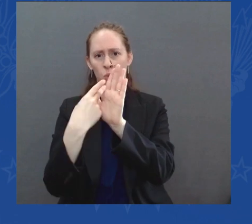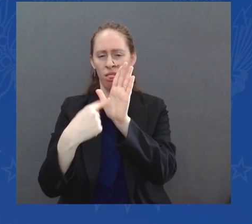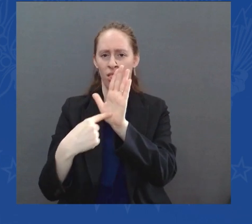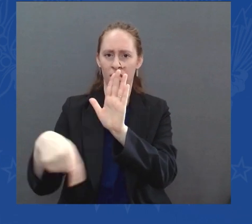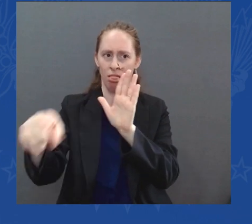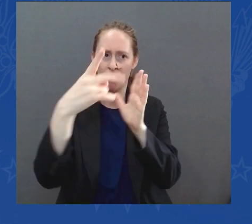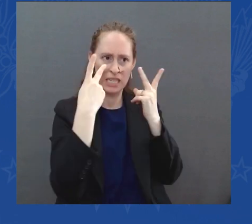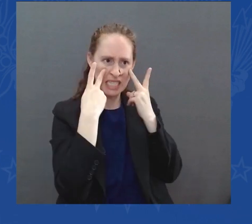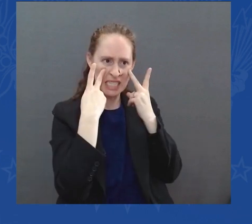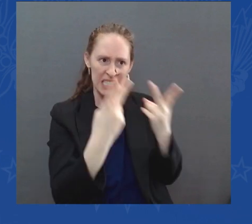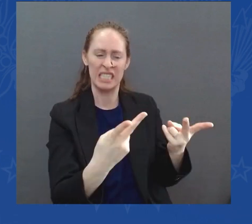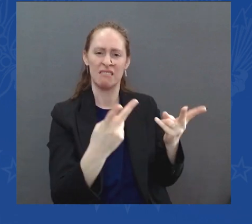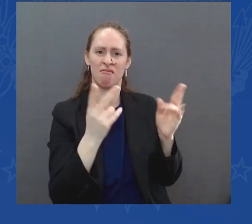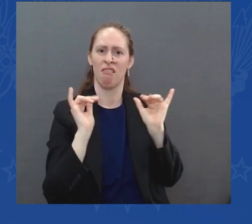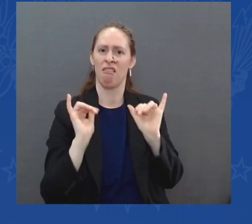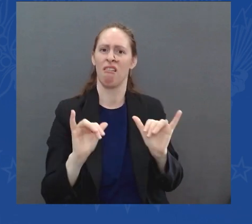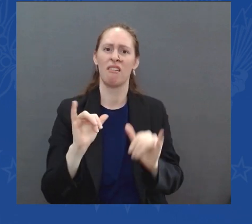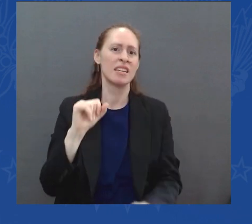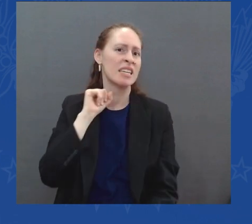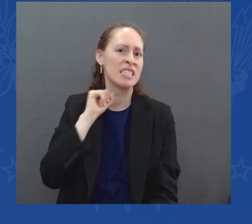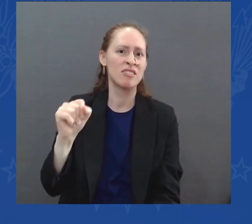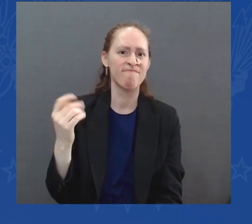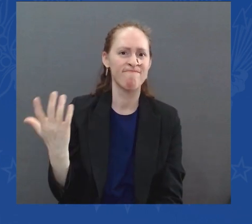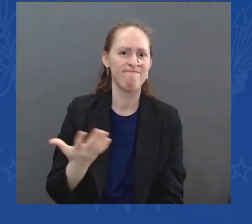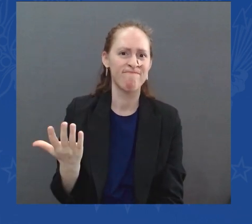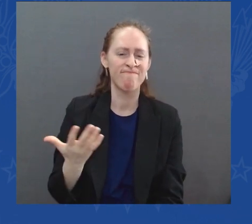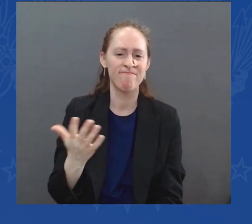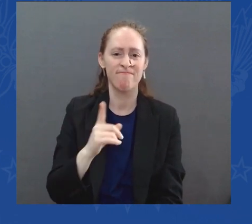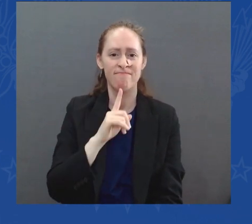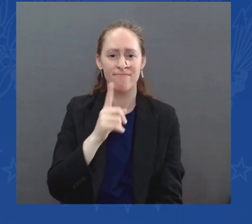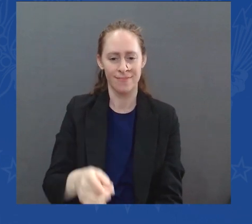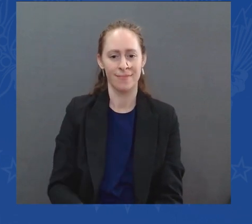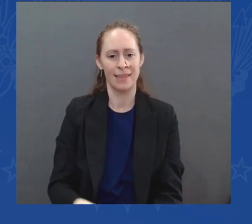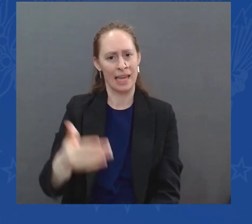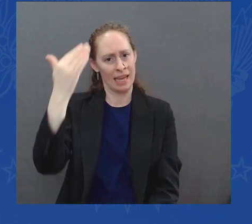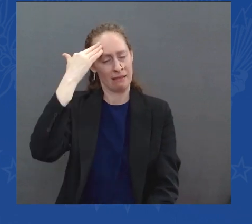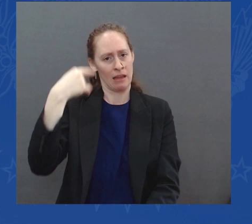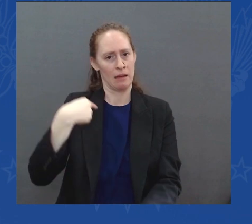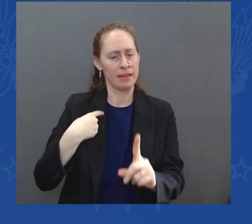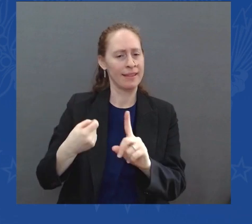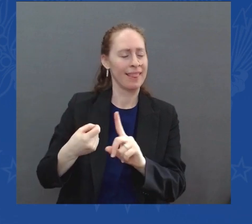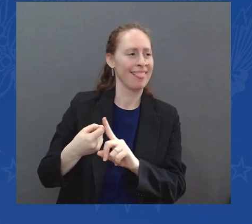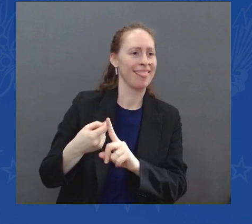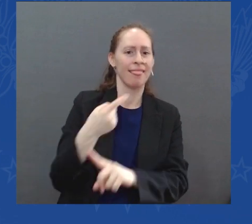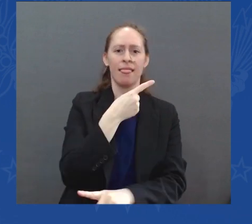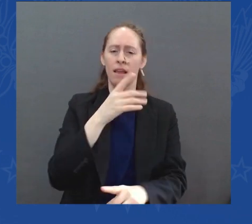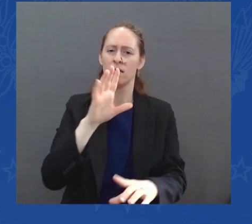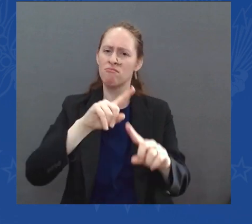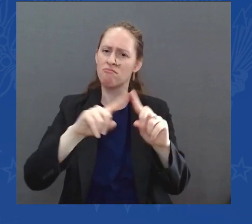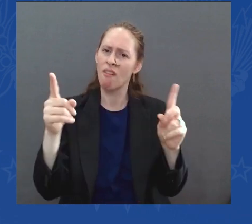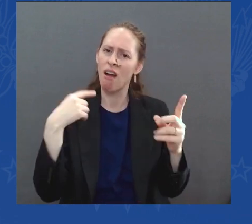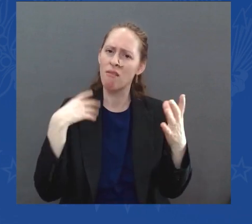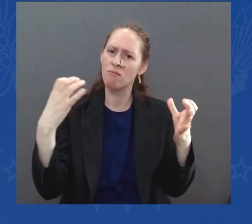Also, historically, I'm going off script for a moment about the importance of the black press and the importance of making sure